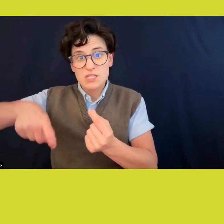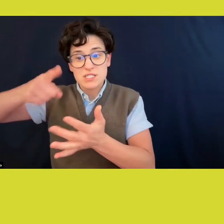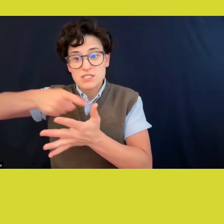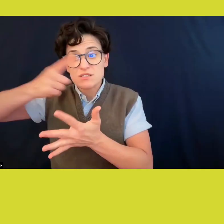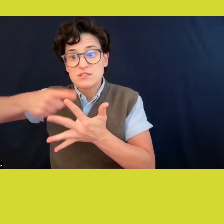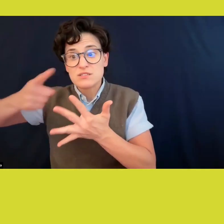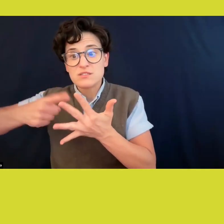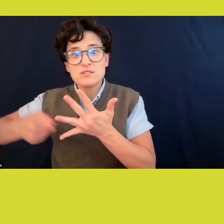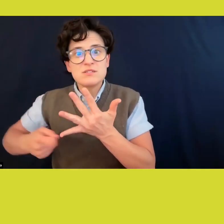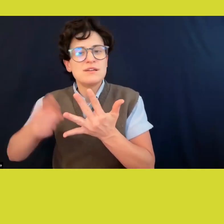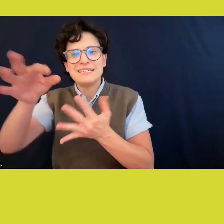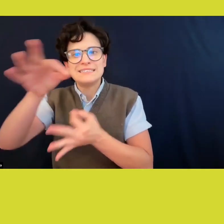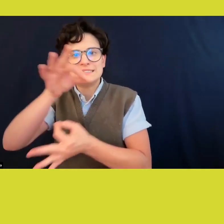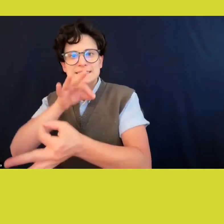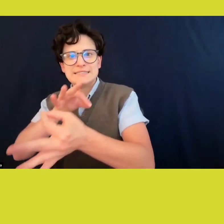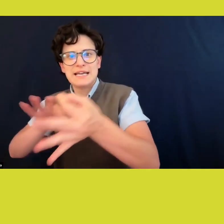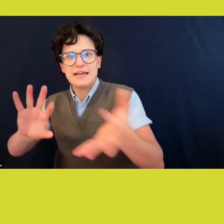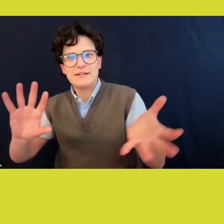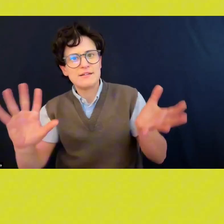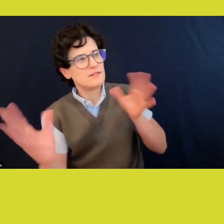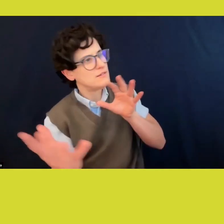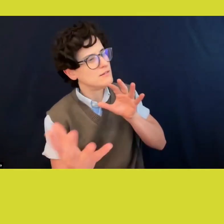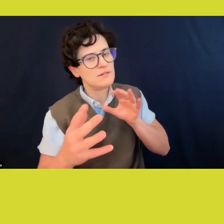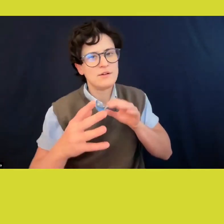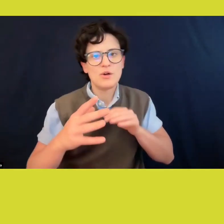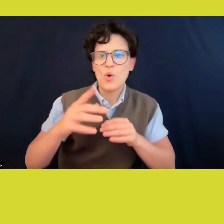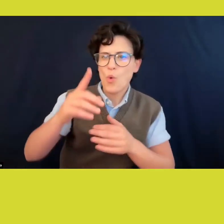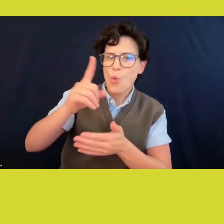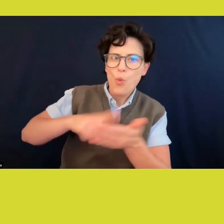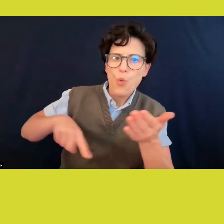it is that would help them. It's a shift from placement